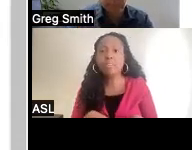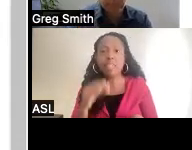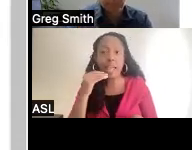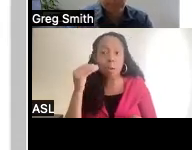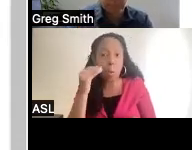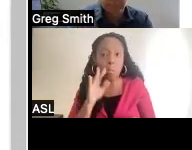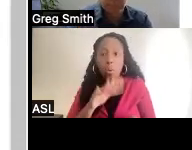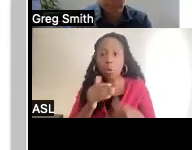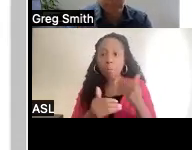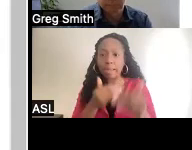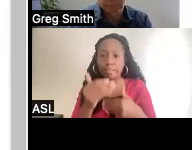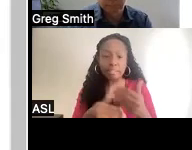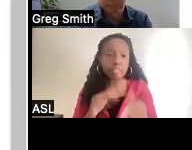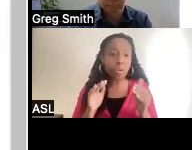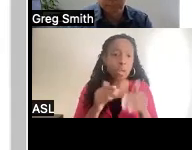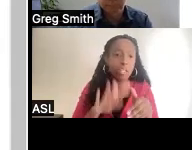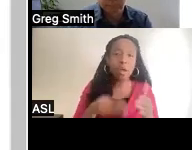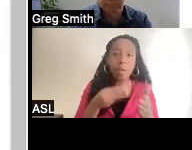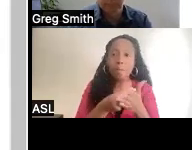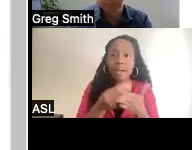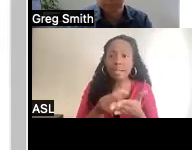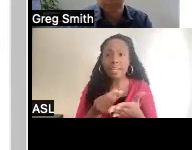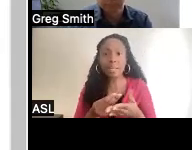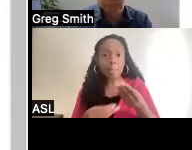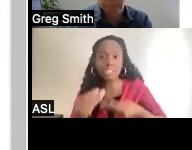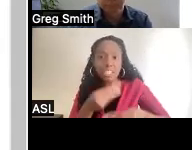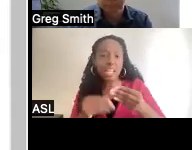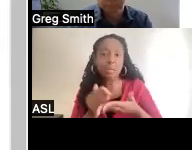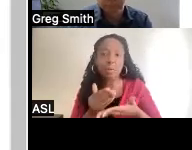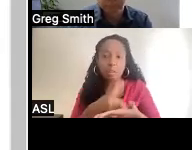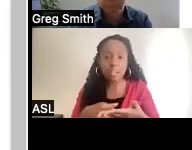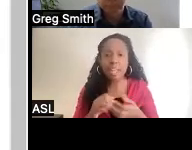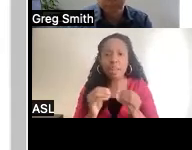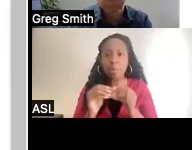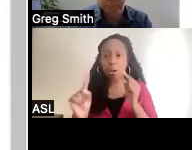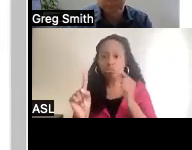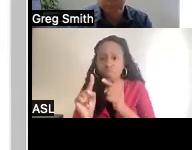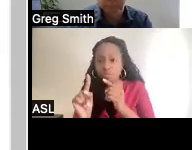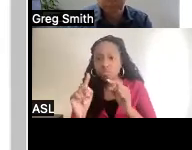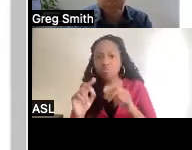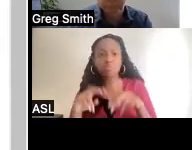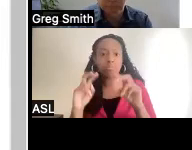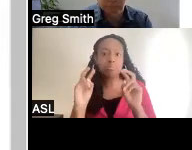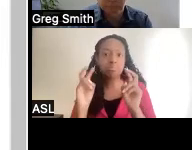money basics like budgeting in addition to more targeted lessons like topics on government uh